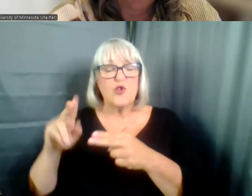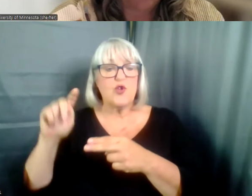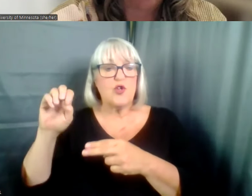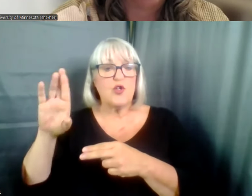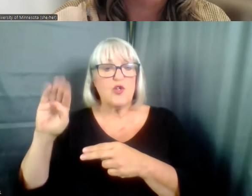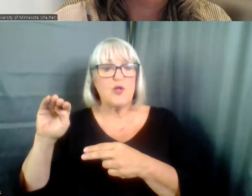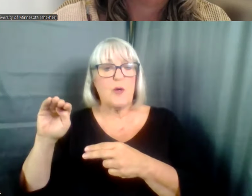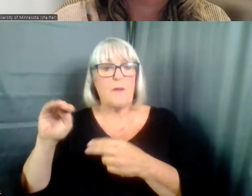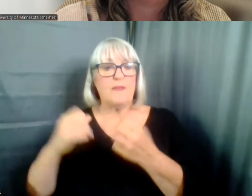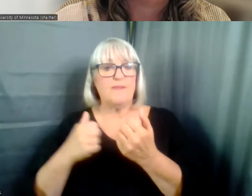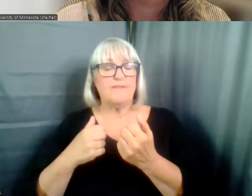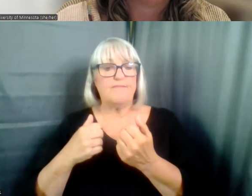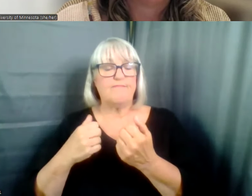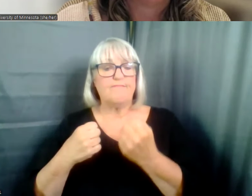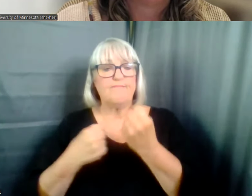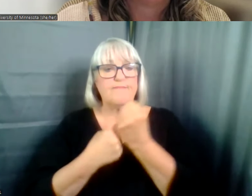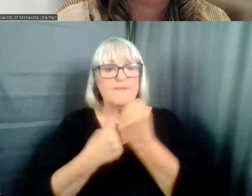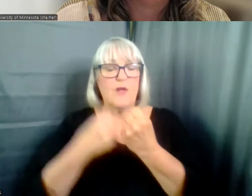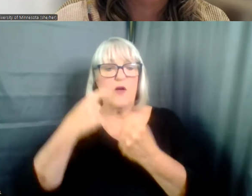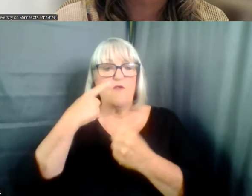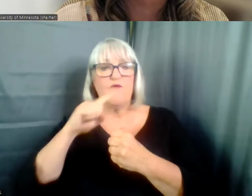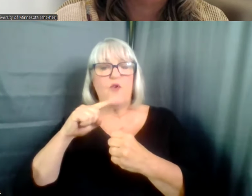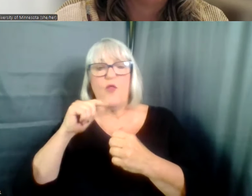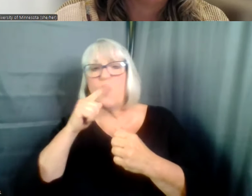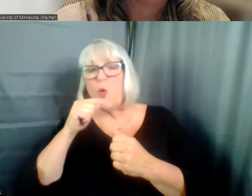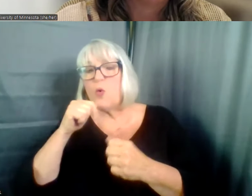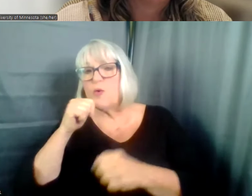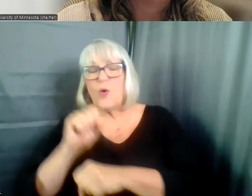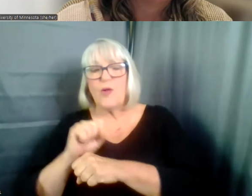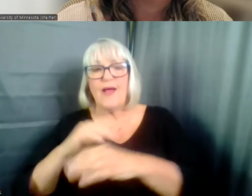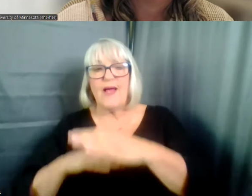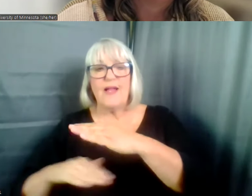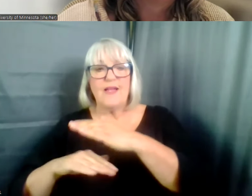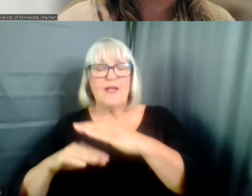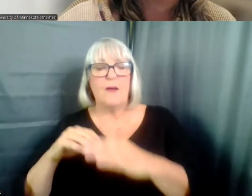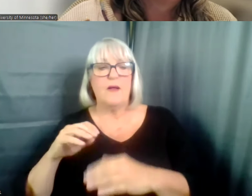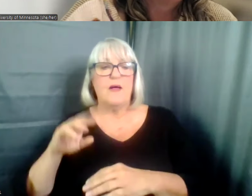unemployed and underemployed CNA's. The Tennessee Quilts program, we have a few folks